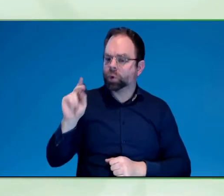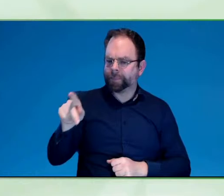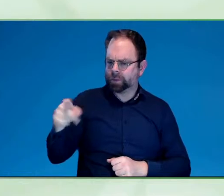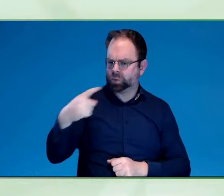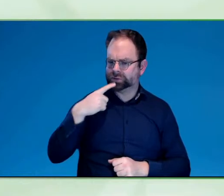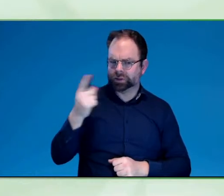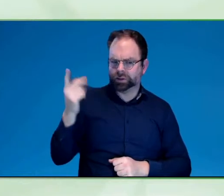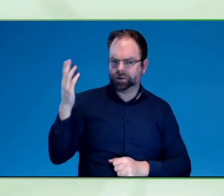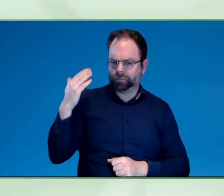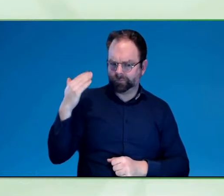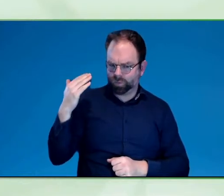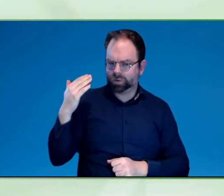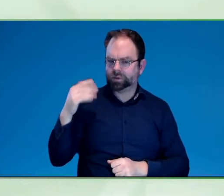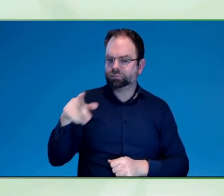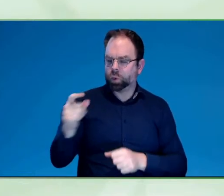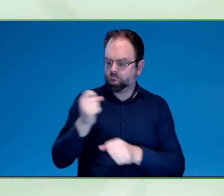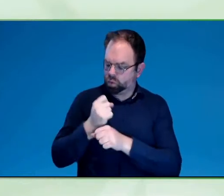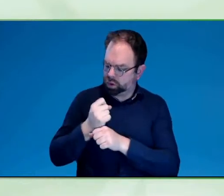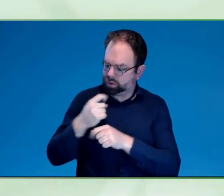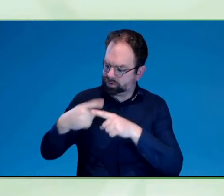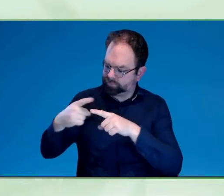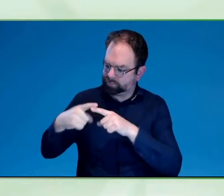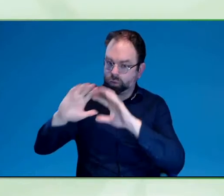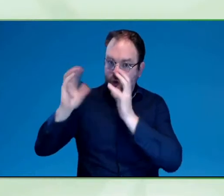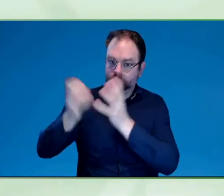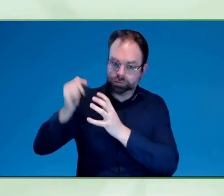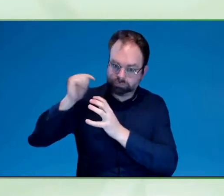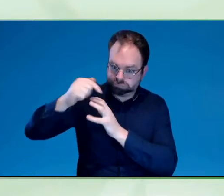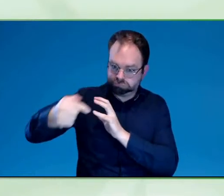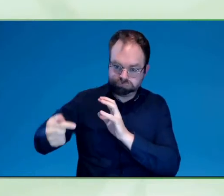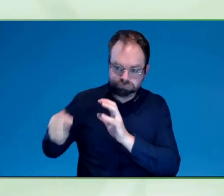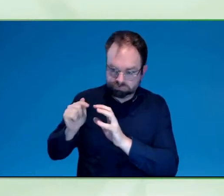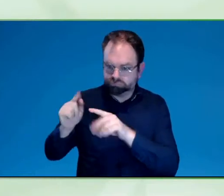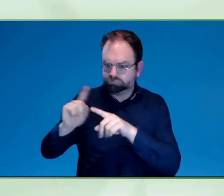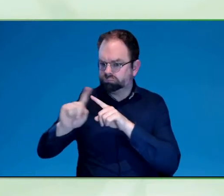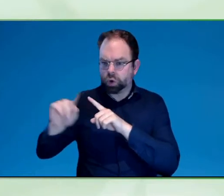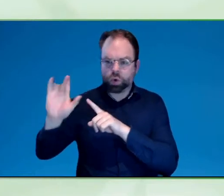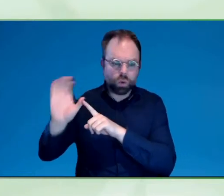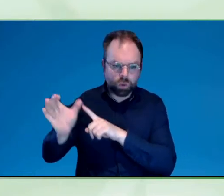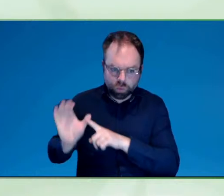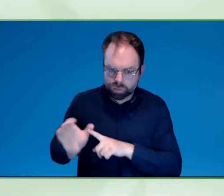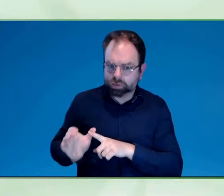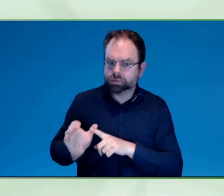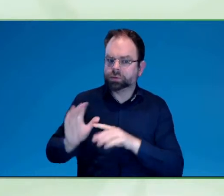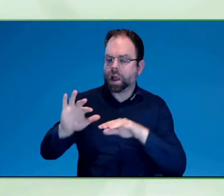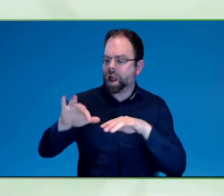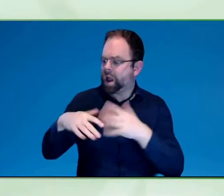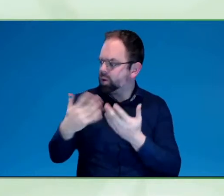So you need to first have them to know you and trust you and that is a whole process.